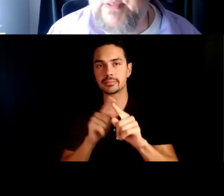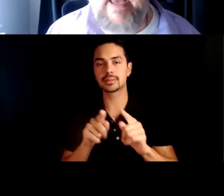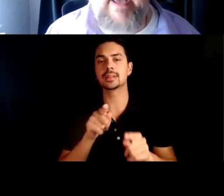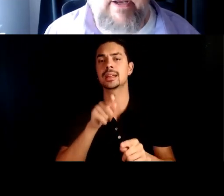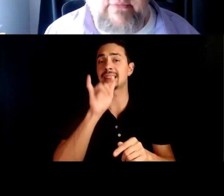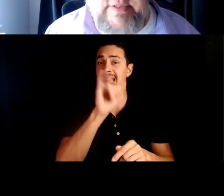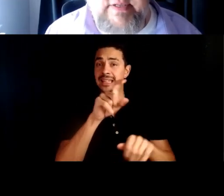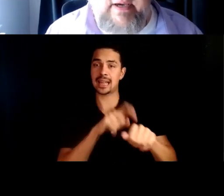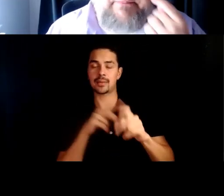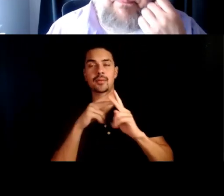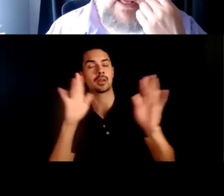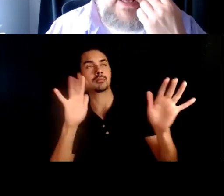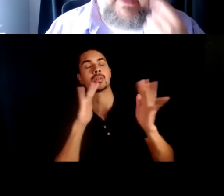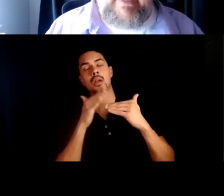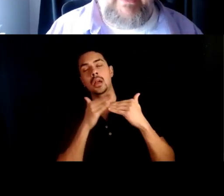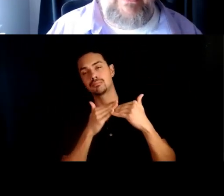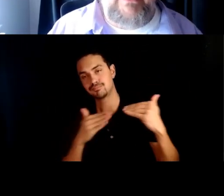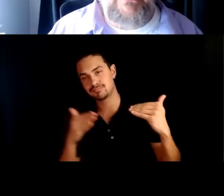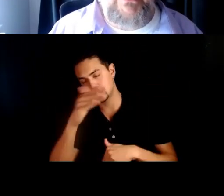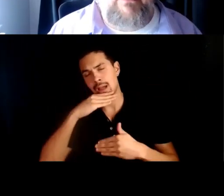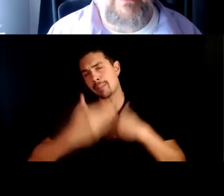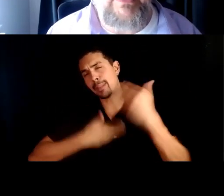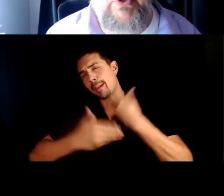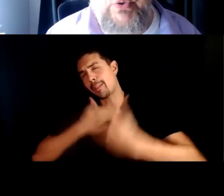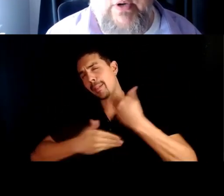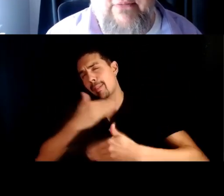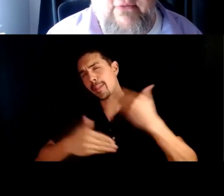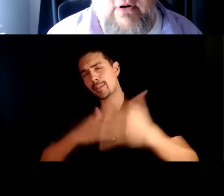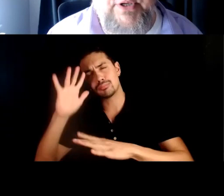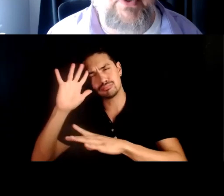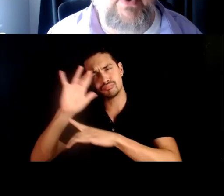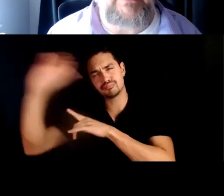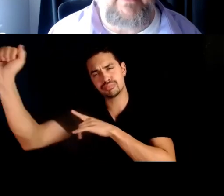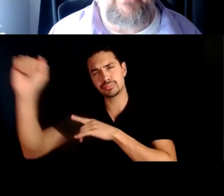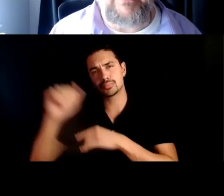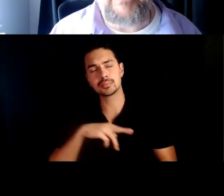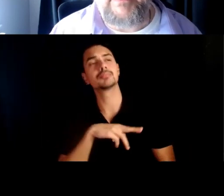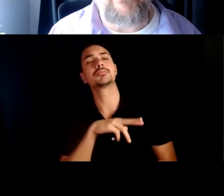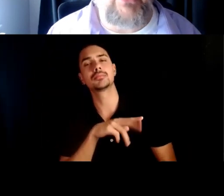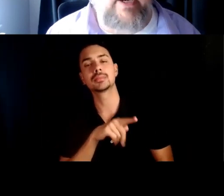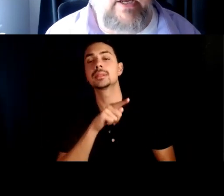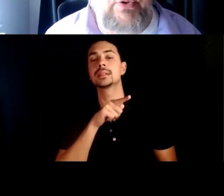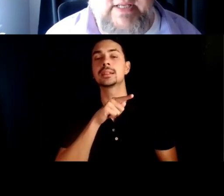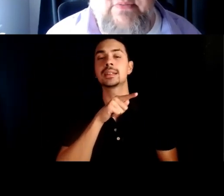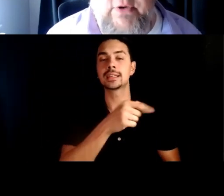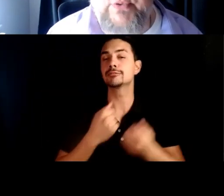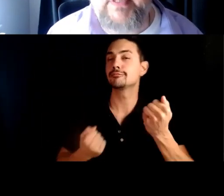He was ahead of his time and he was also a person who affirmed trans people instead of shunning trans folks